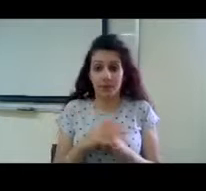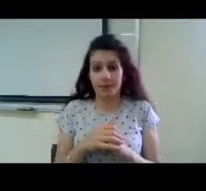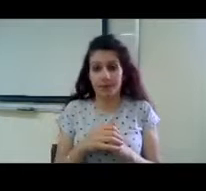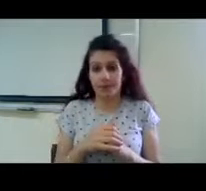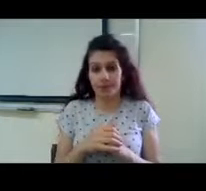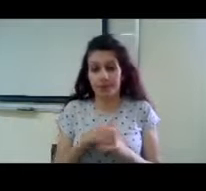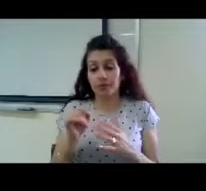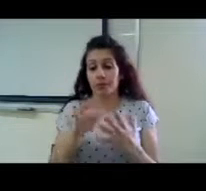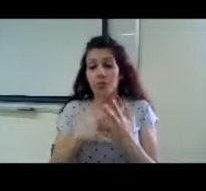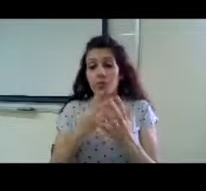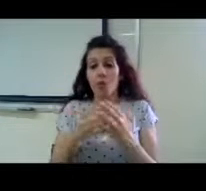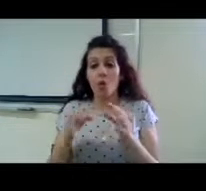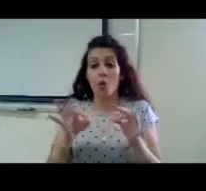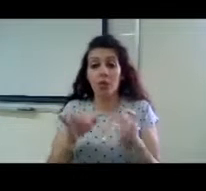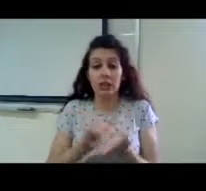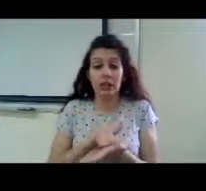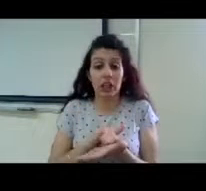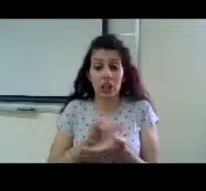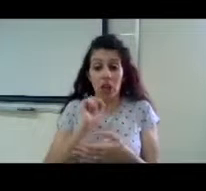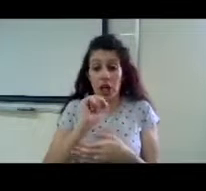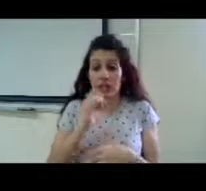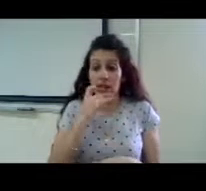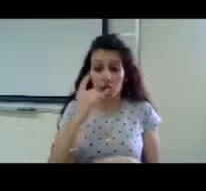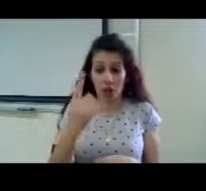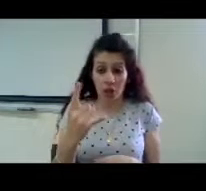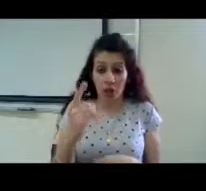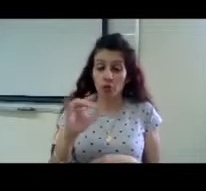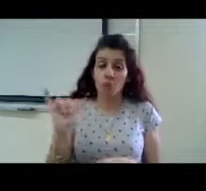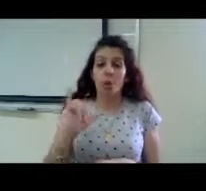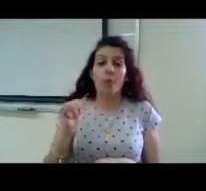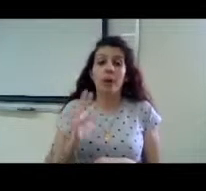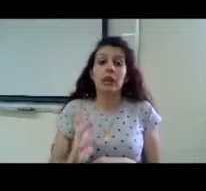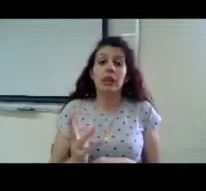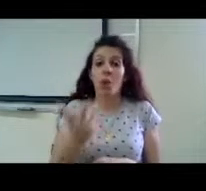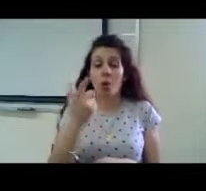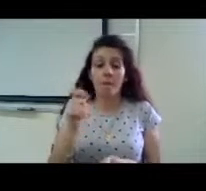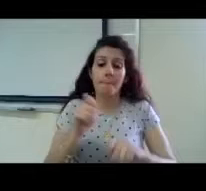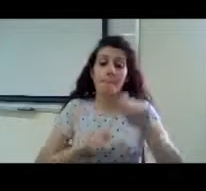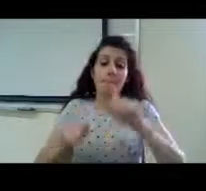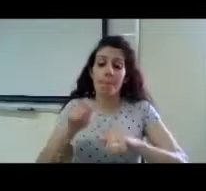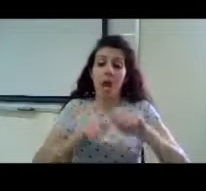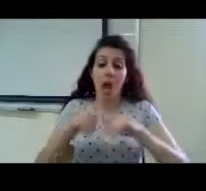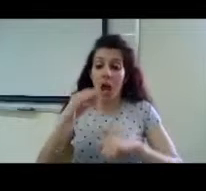strategy Ashley in heat up we're all managed a strategy at Italian money